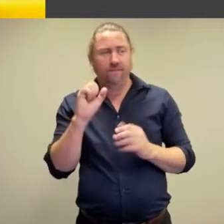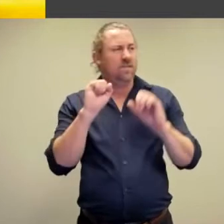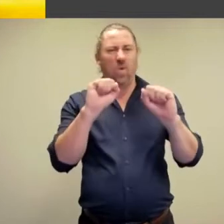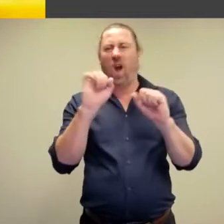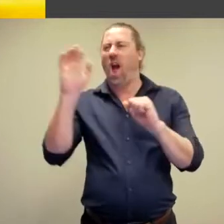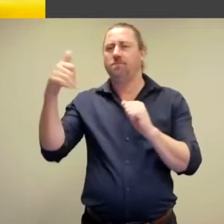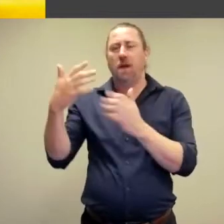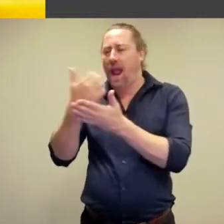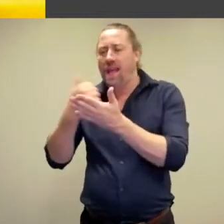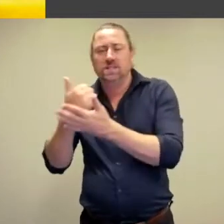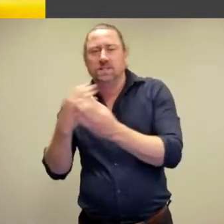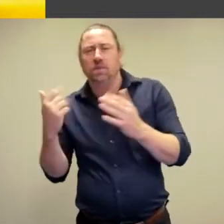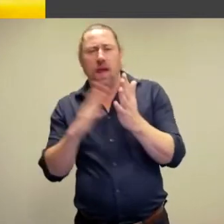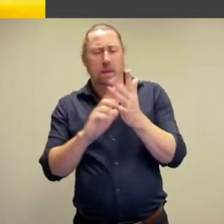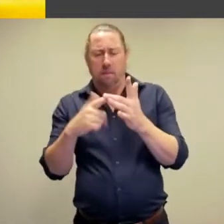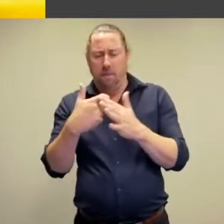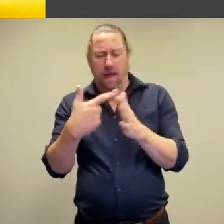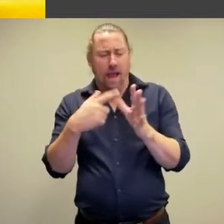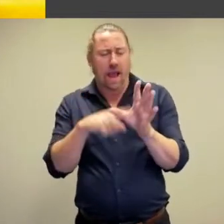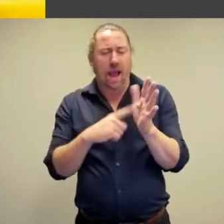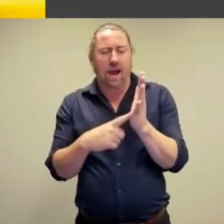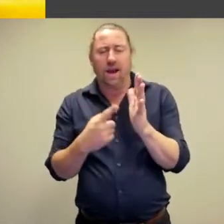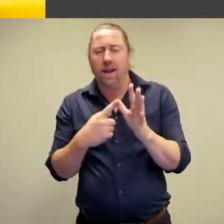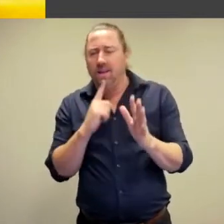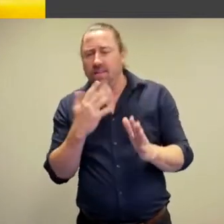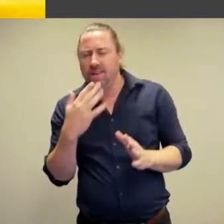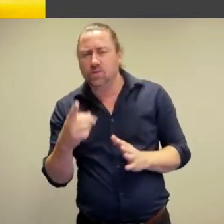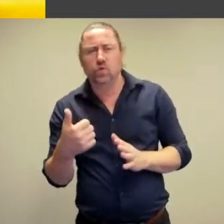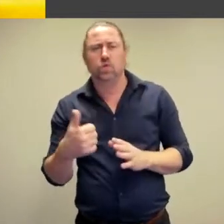Michaela, thank you so much.